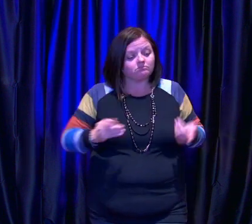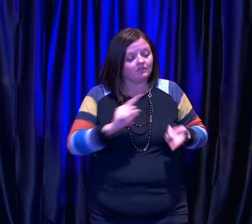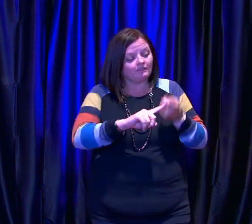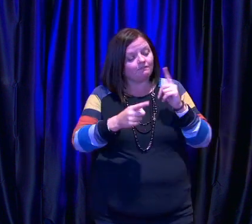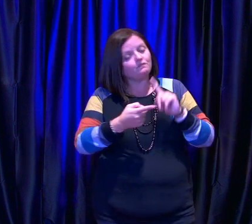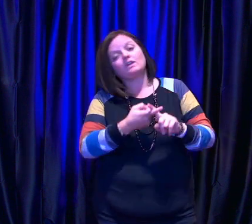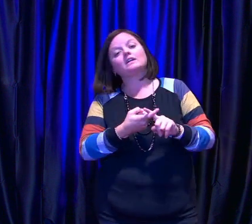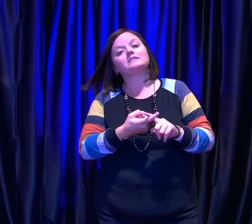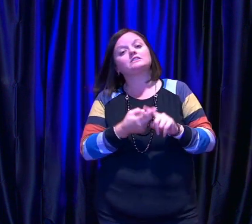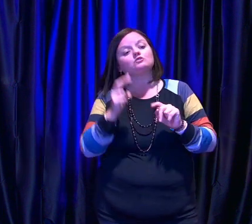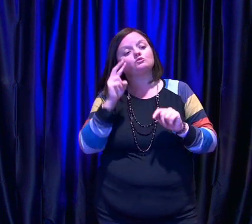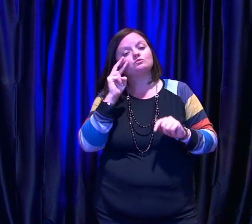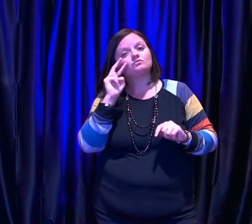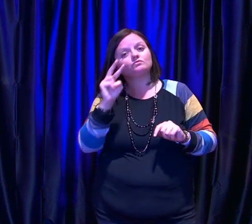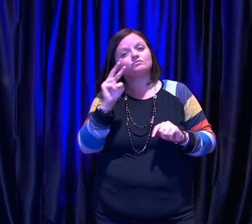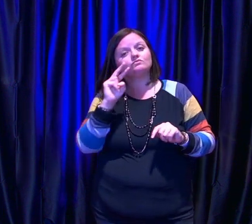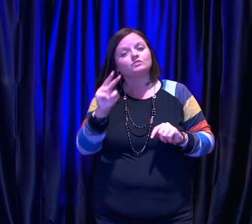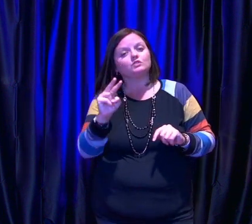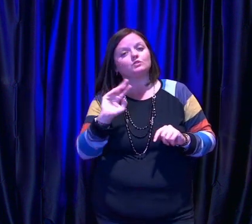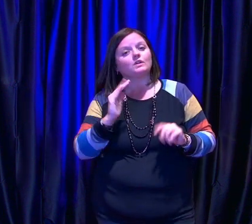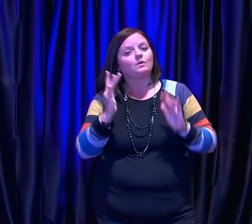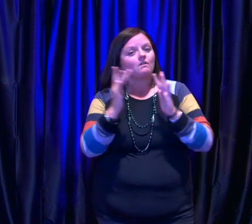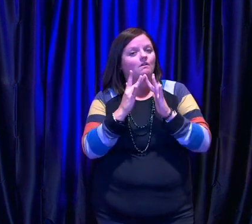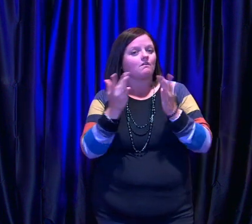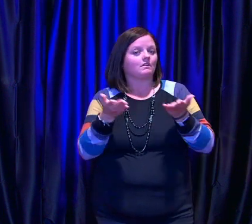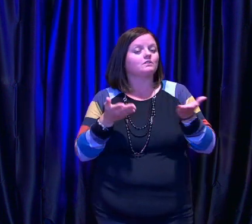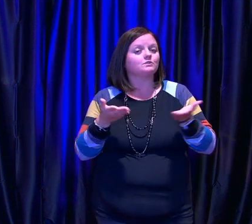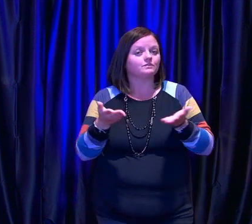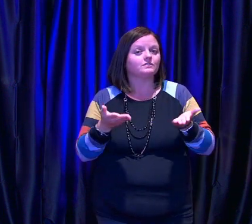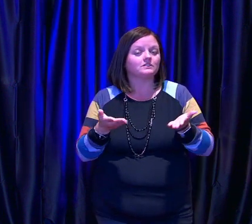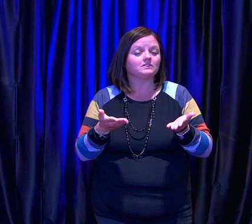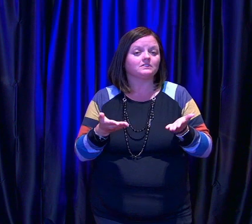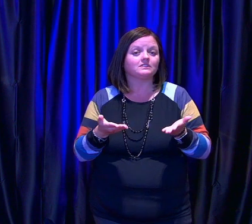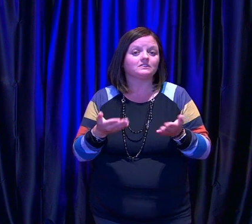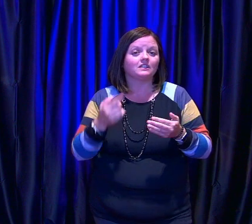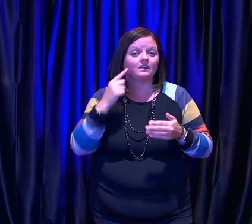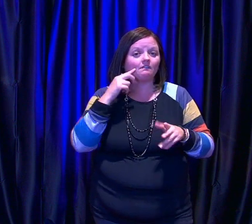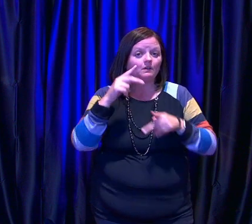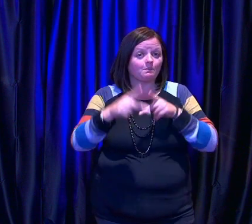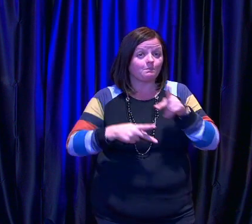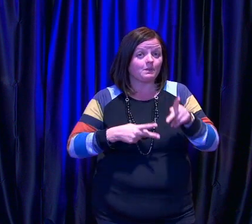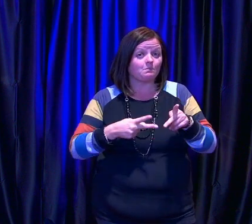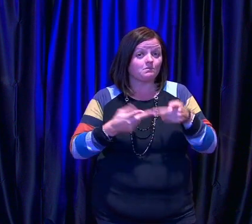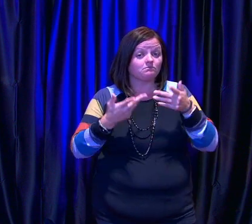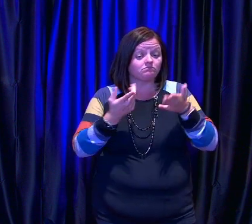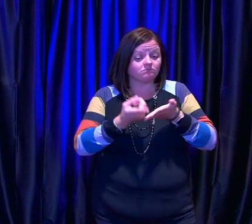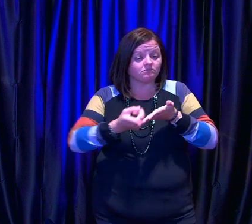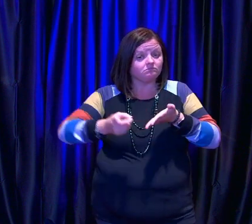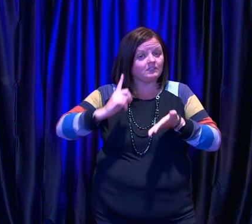to view our online service and for those who came out last week and